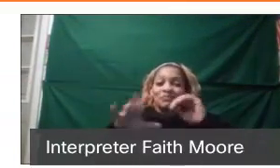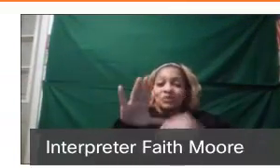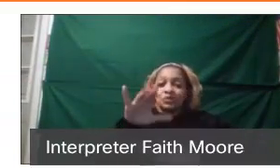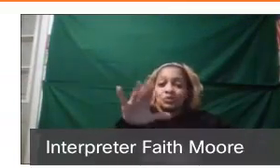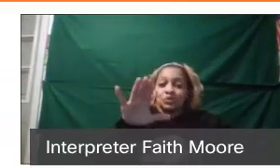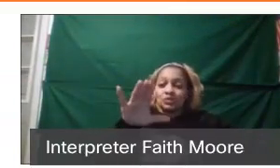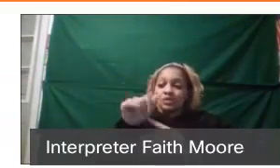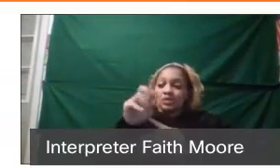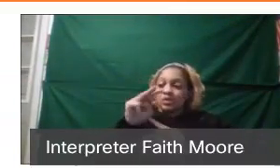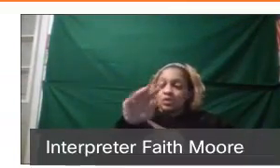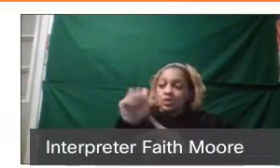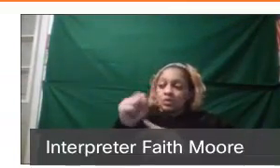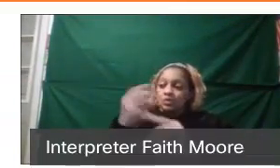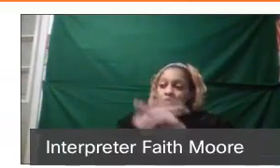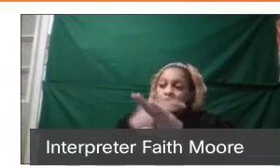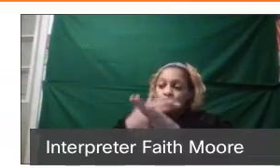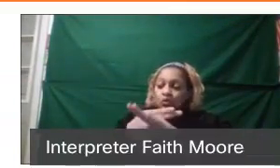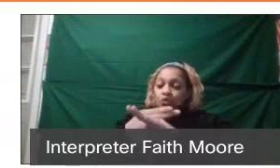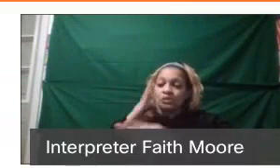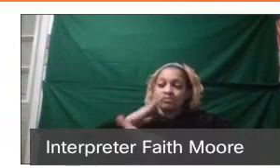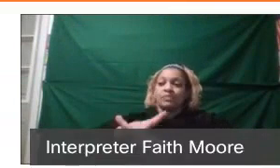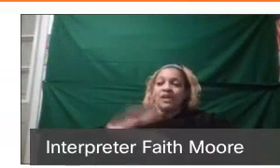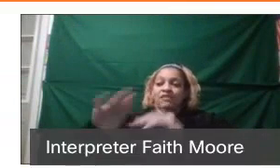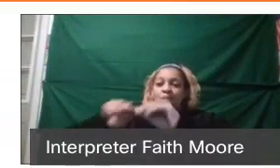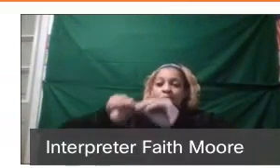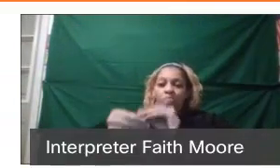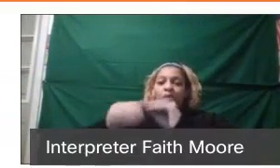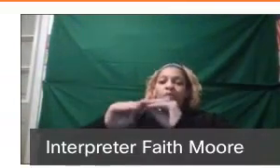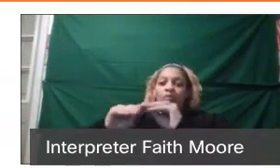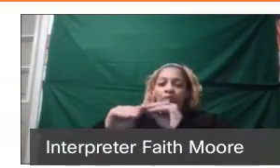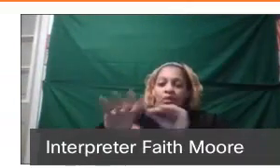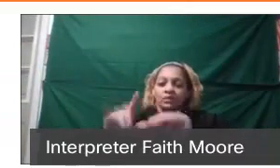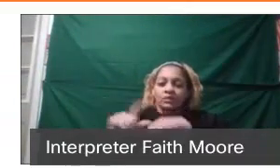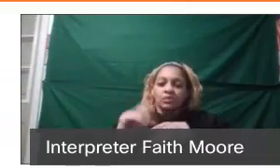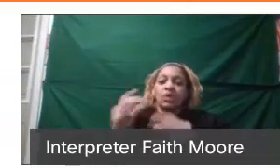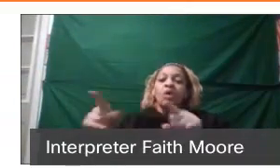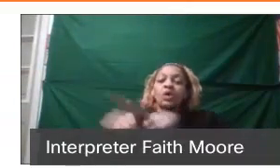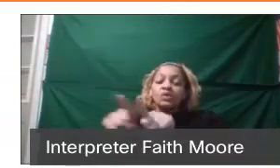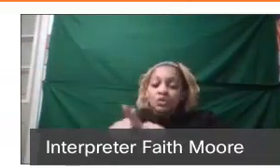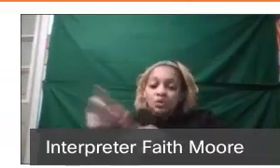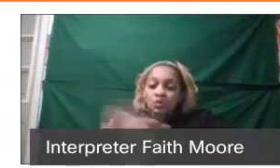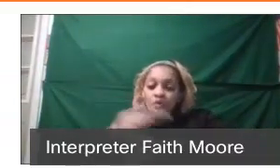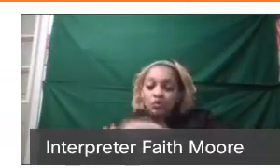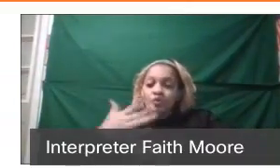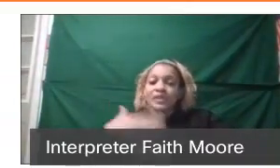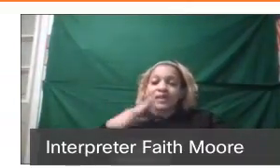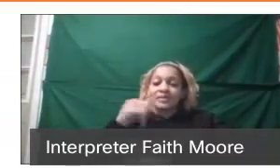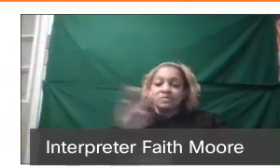Keep the pull from bending when there's forces pulling on it in the direction but they can also use. Sometimes they have the space is what's called a push pull.